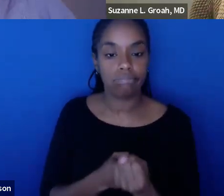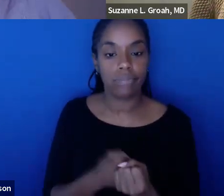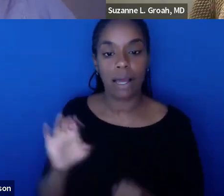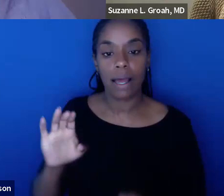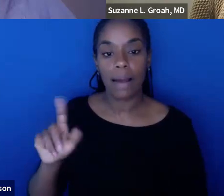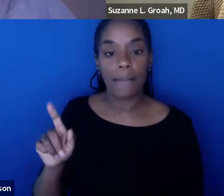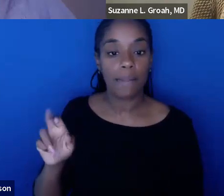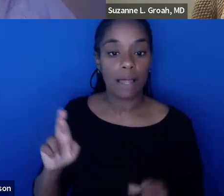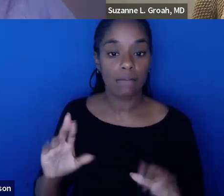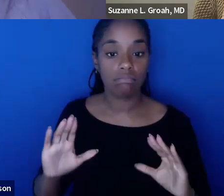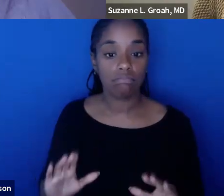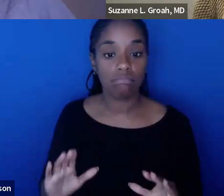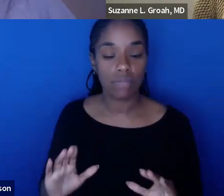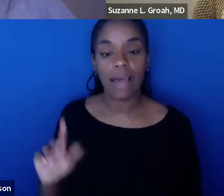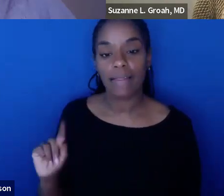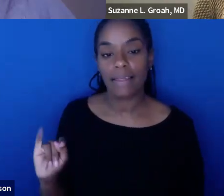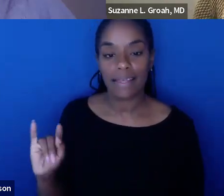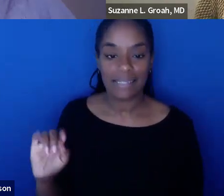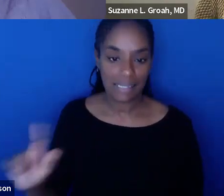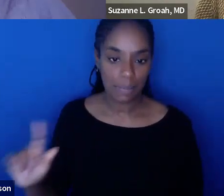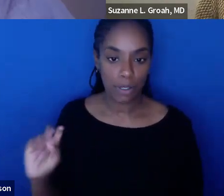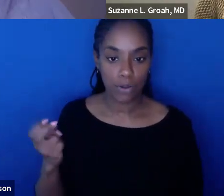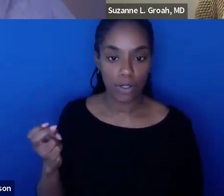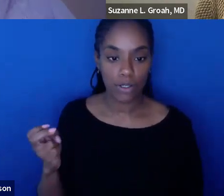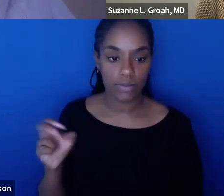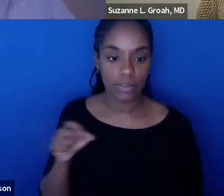Then like I said to the tibial nerve stimulation, which is down at the ankle.